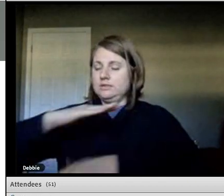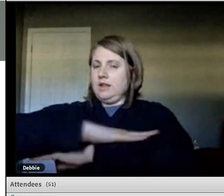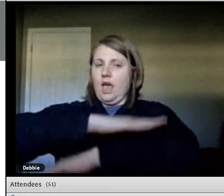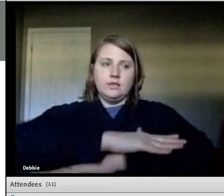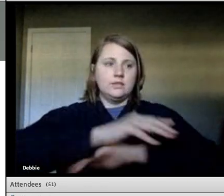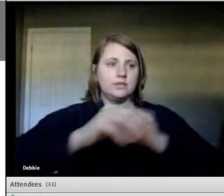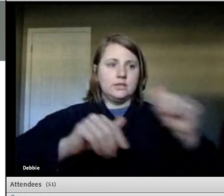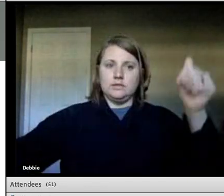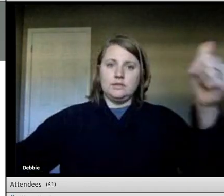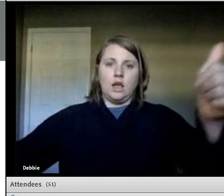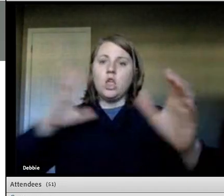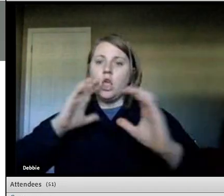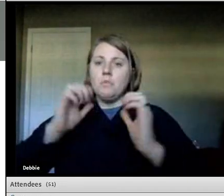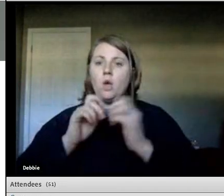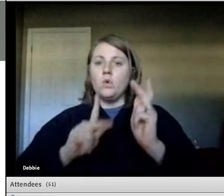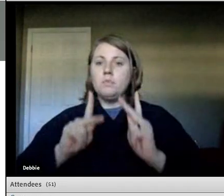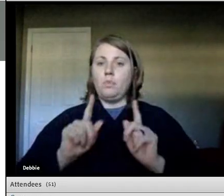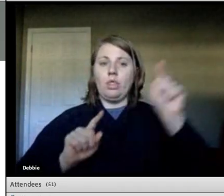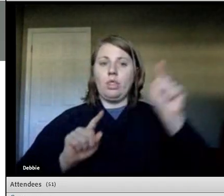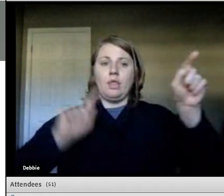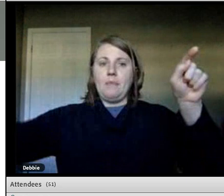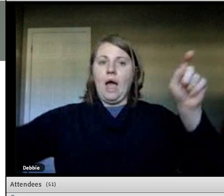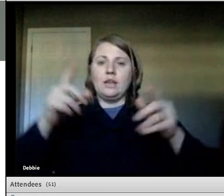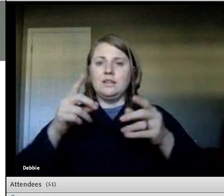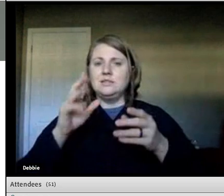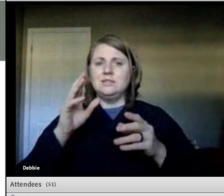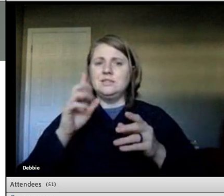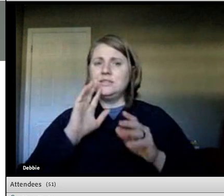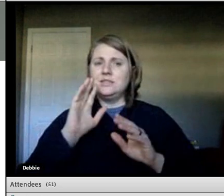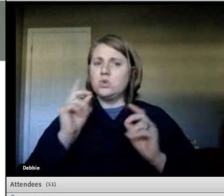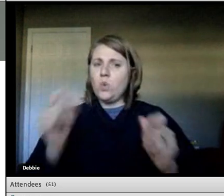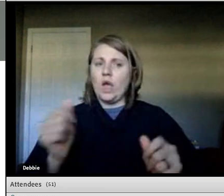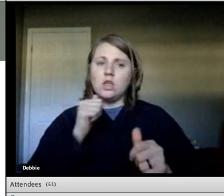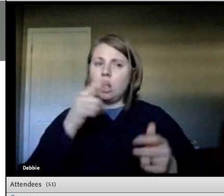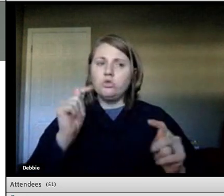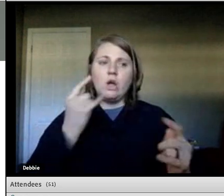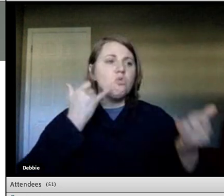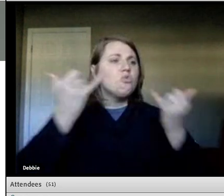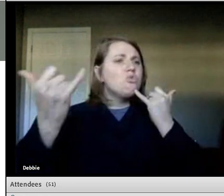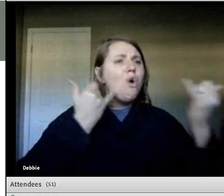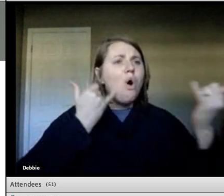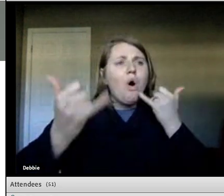so you're not trying to call around looking for somebody. It works on mobile. It works on desktop,